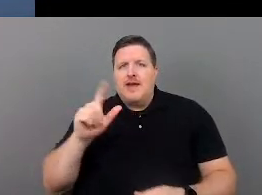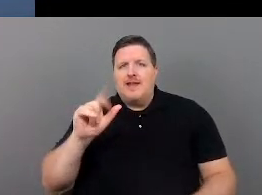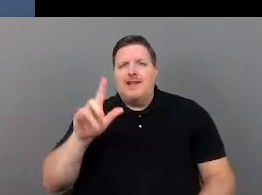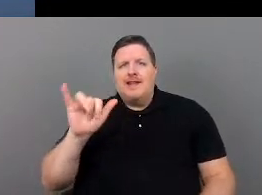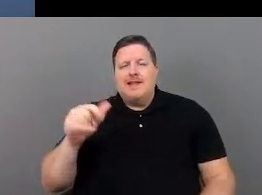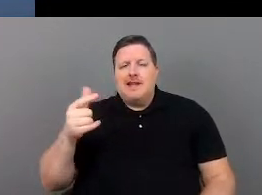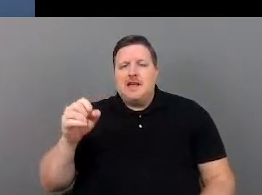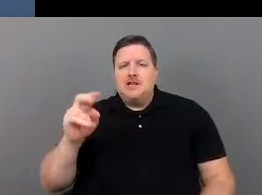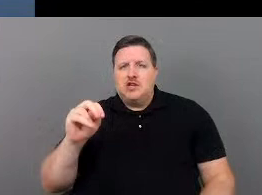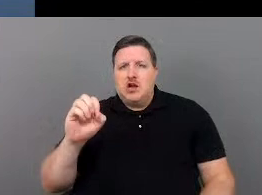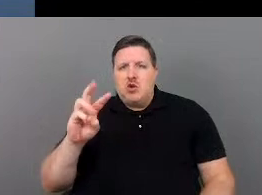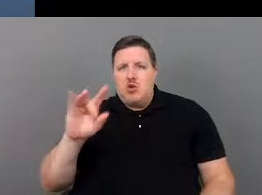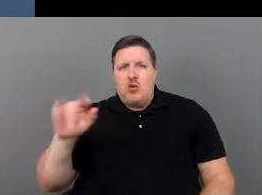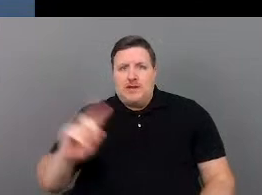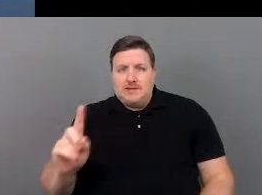AND THEN FROM THERE WE'LL PROCEED TO SPEAKERS 41 THROUGH